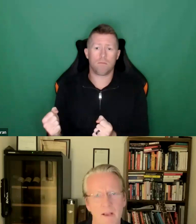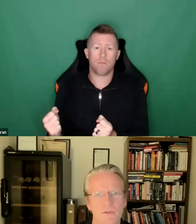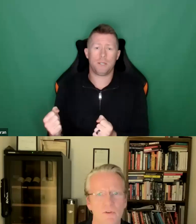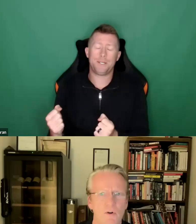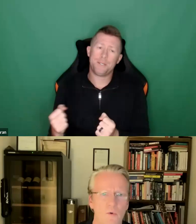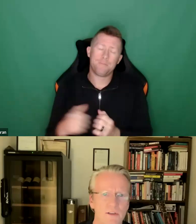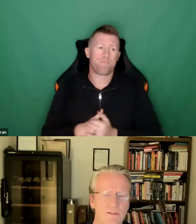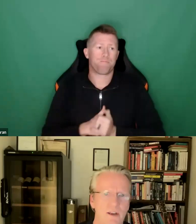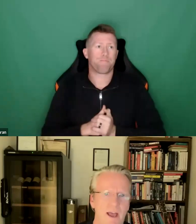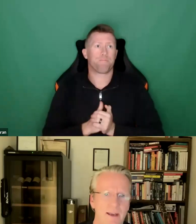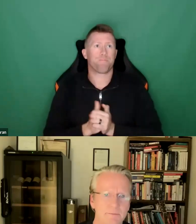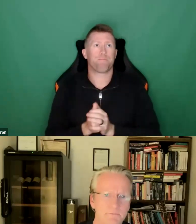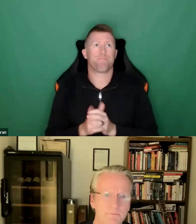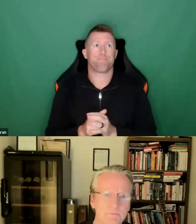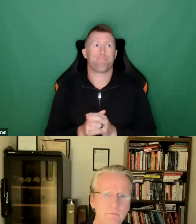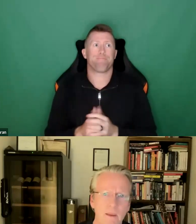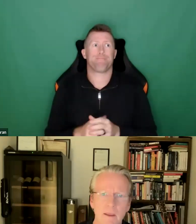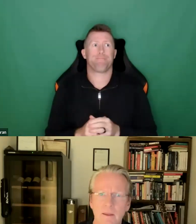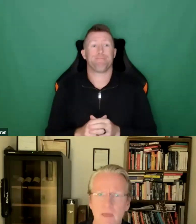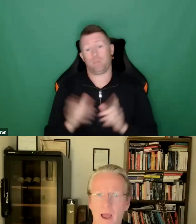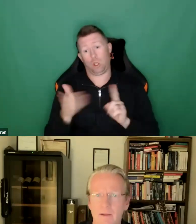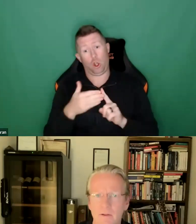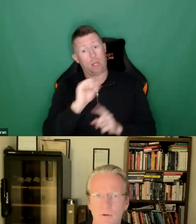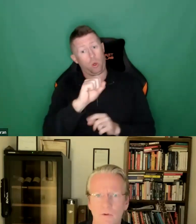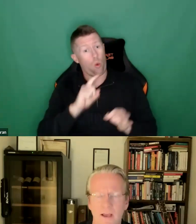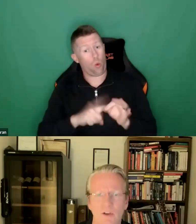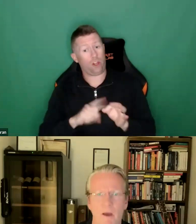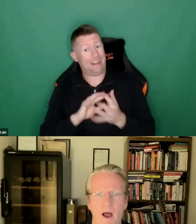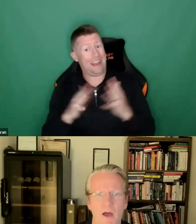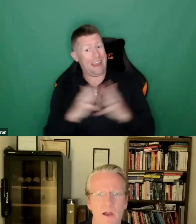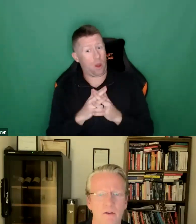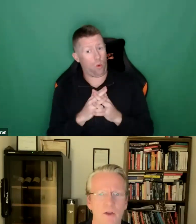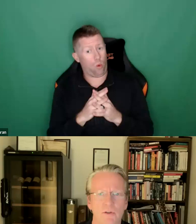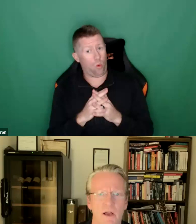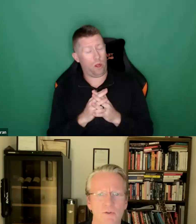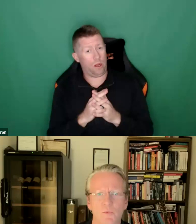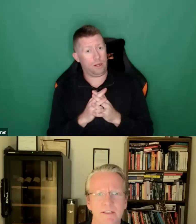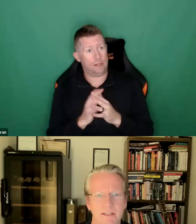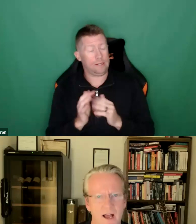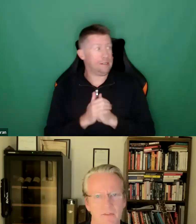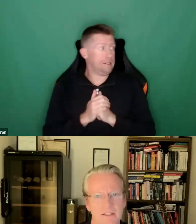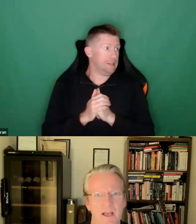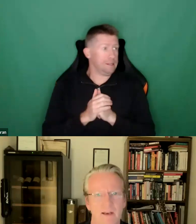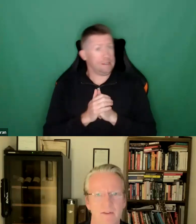we call school for many, many years. And the experience and research is quite convincing from those